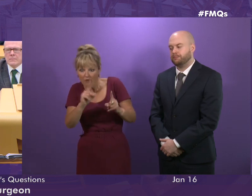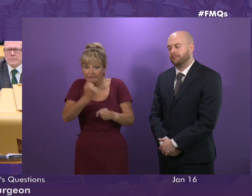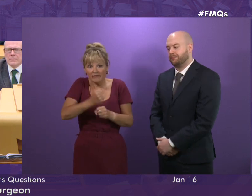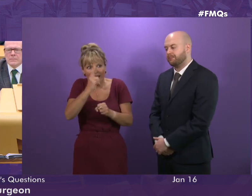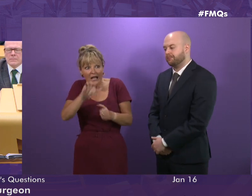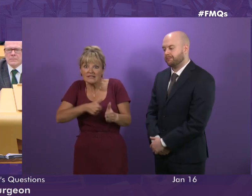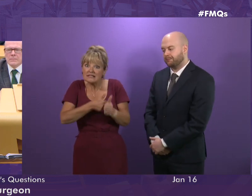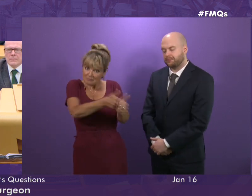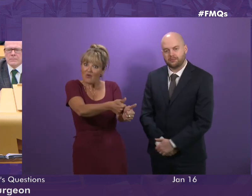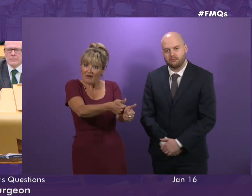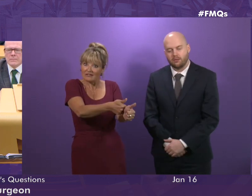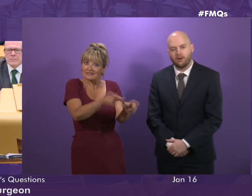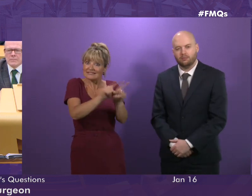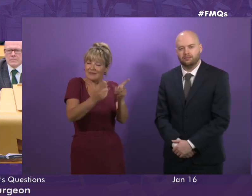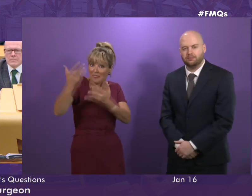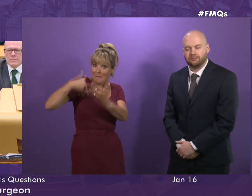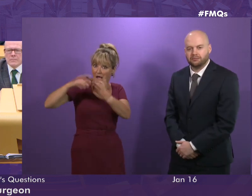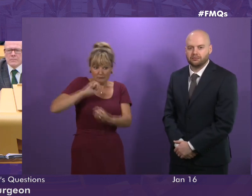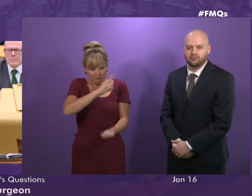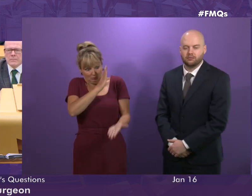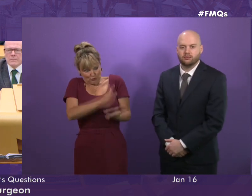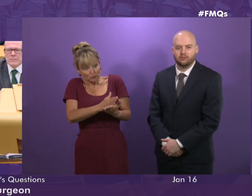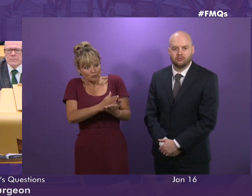to make sure that, as we have done in the past, we are doing everything that we can